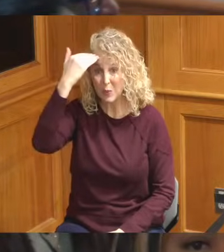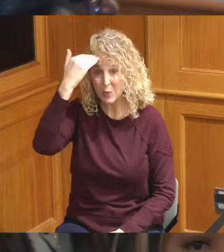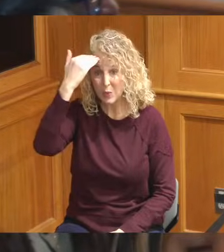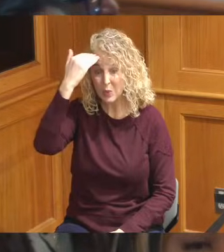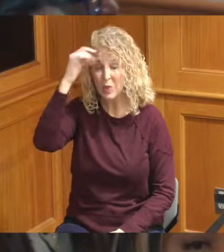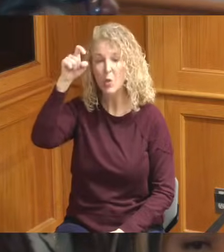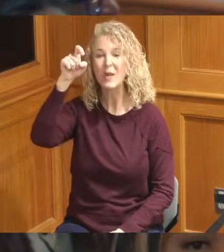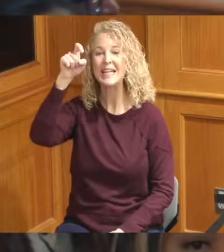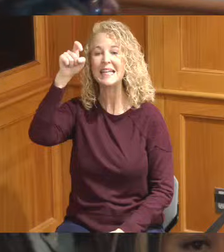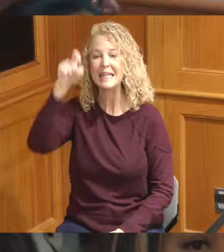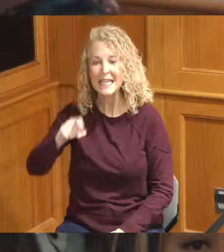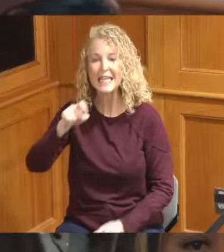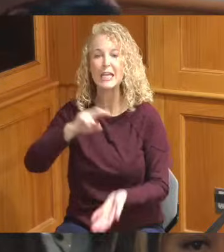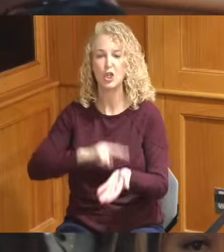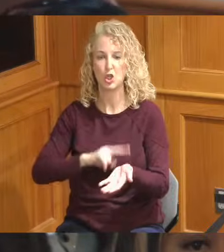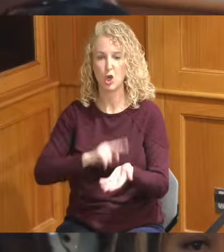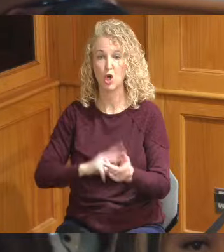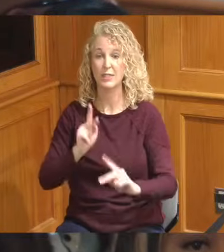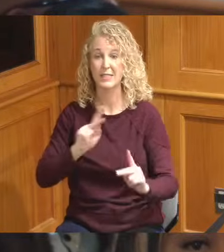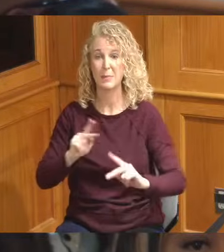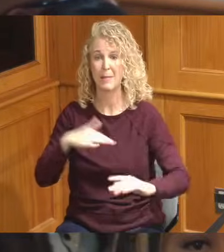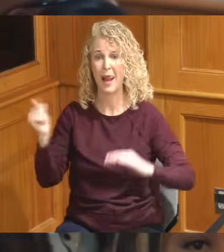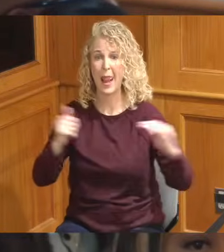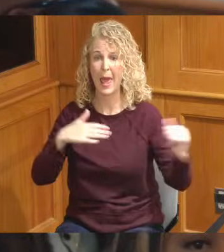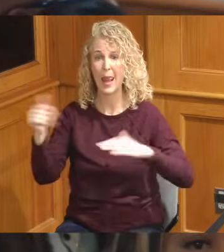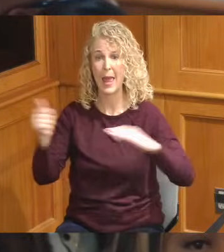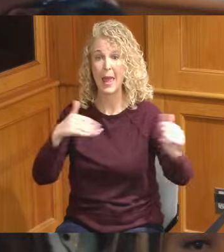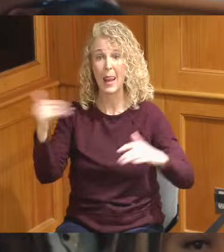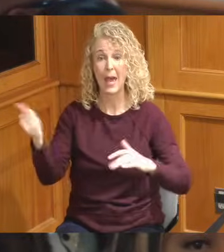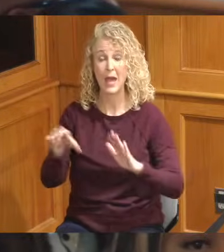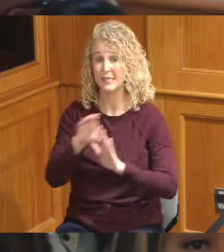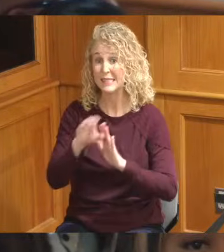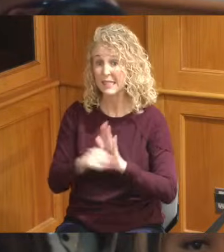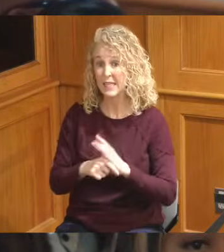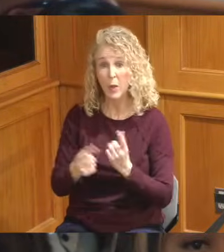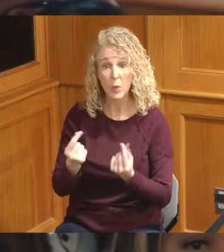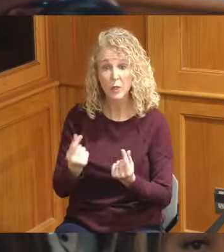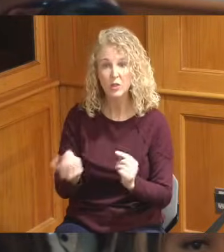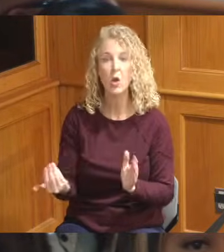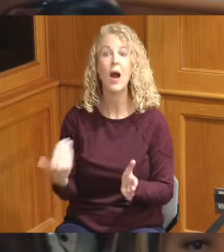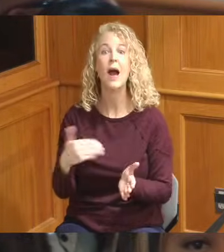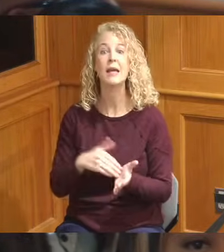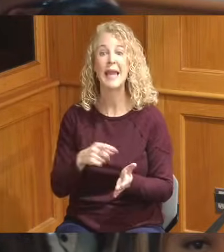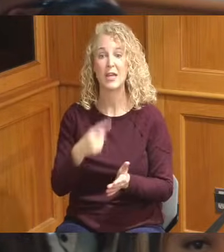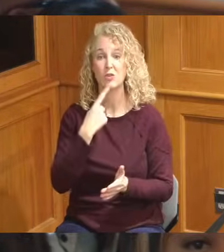nurses people were leaving the profession and Cincinnati states stood up and said, "We will